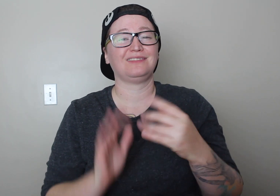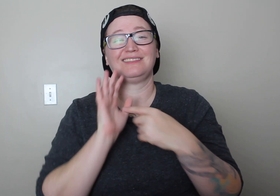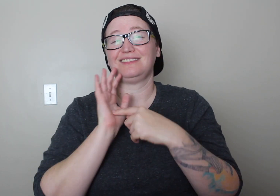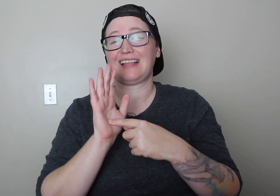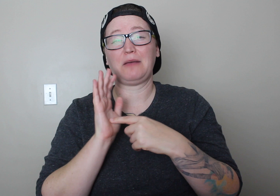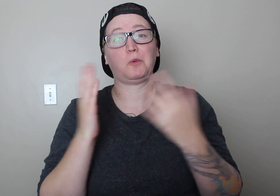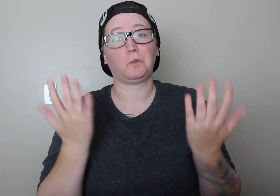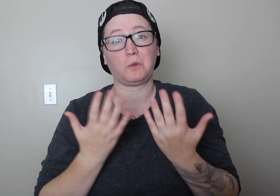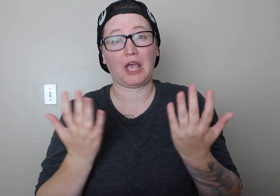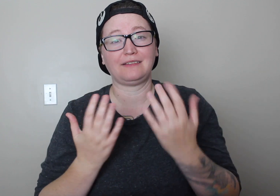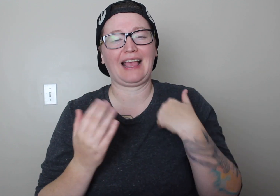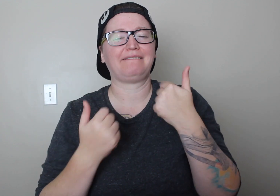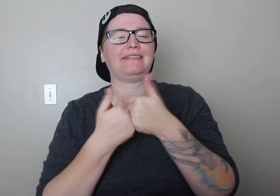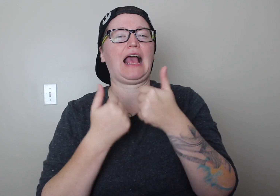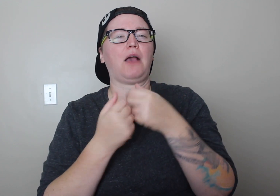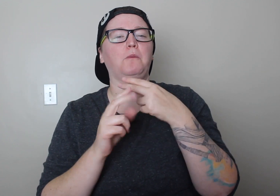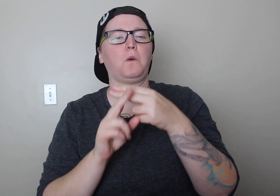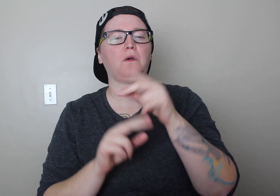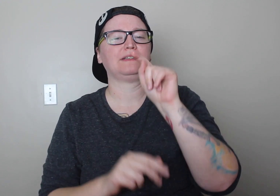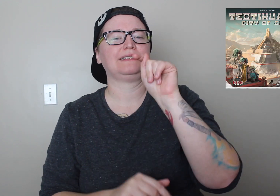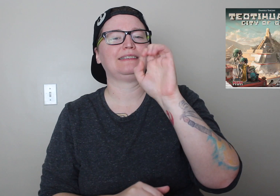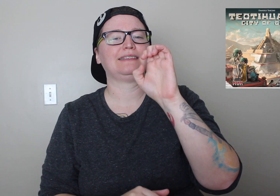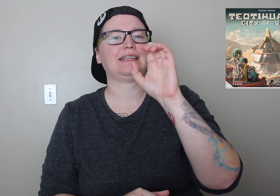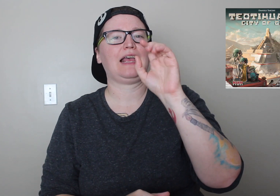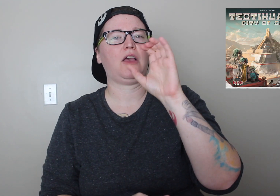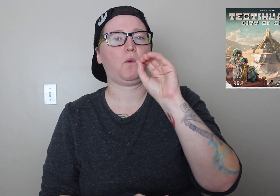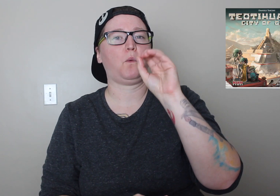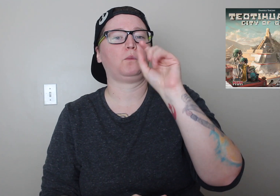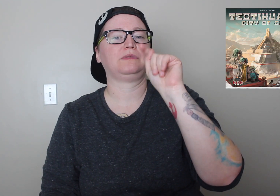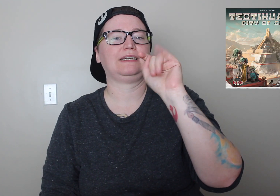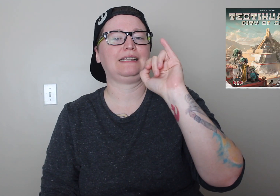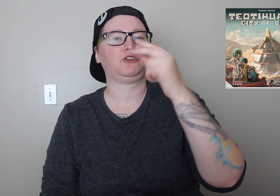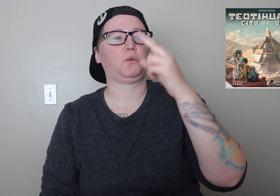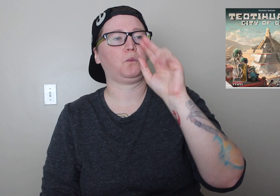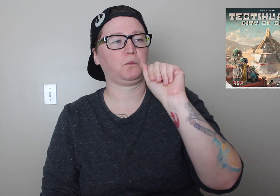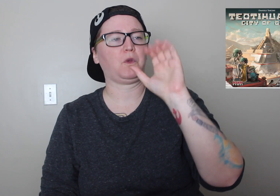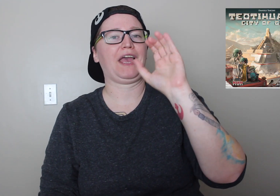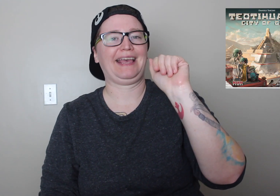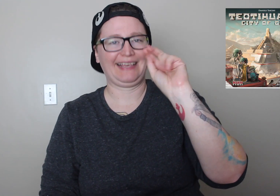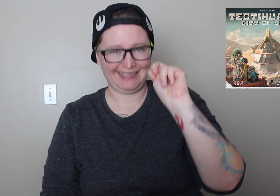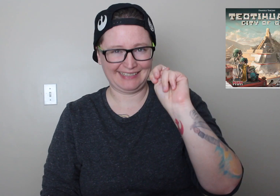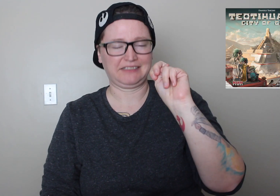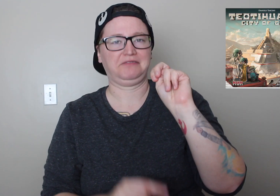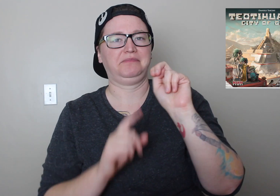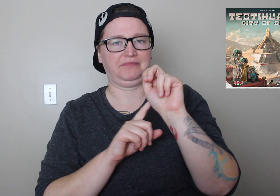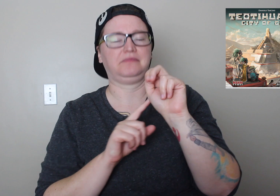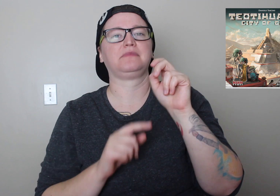An example of that mechanic is a game called Teotihuacan.